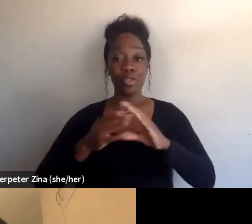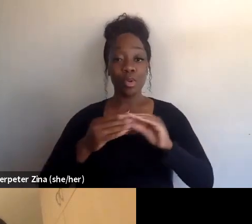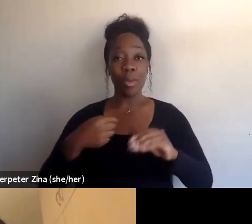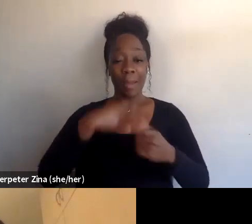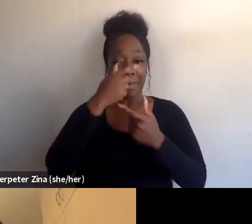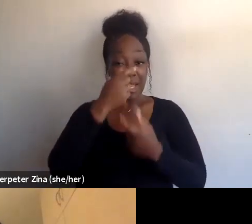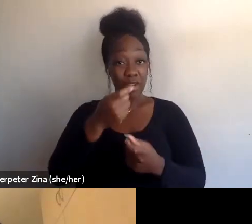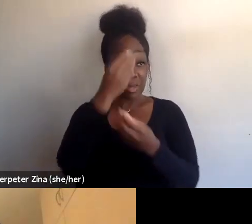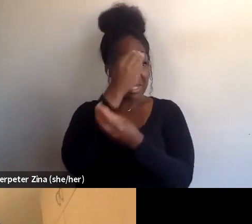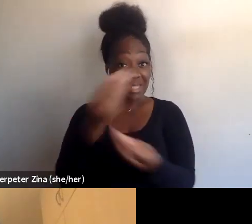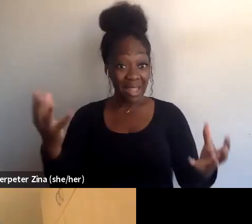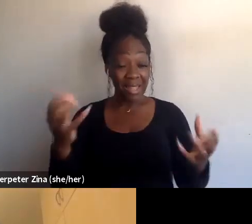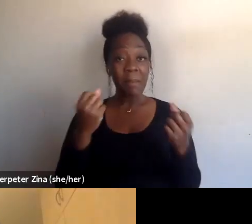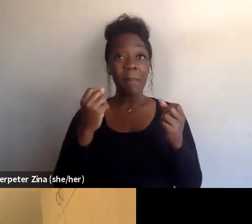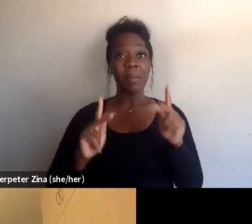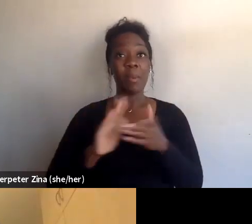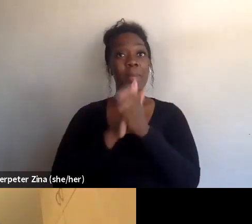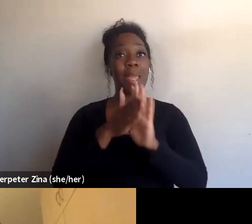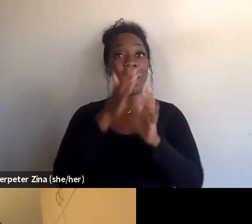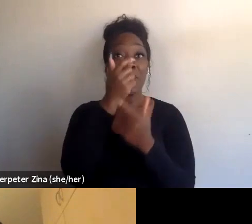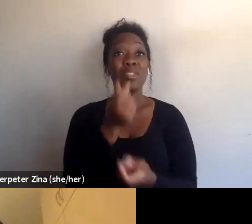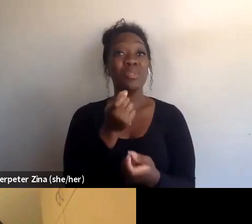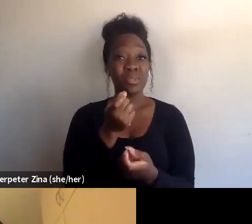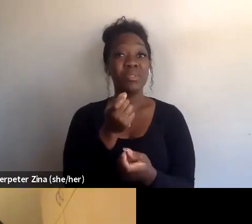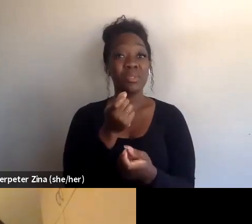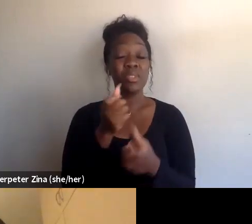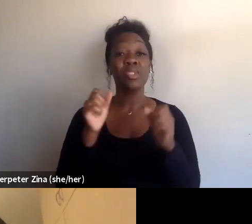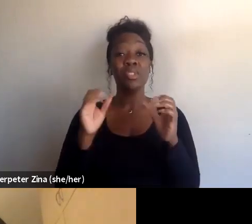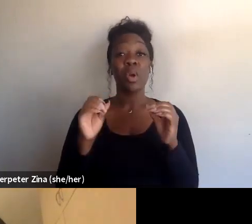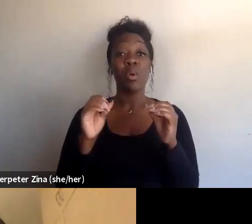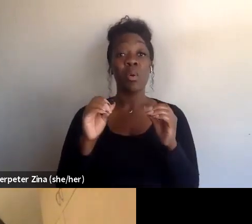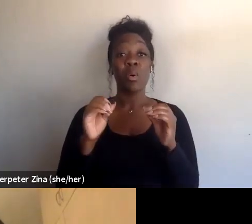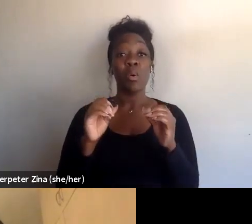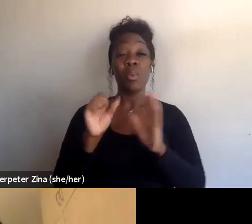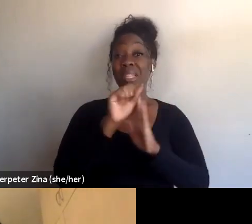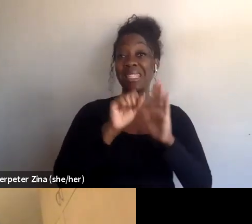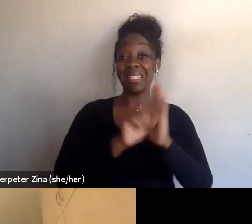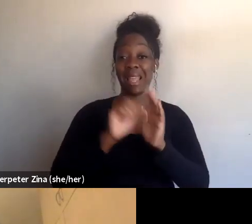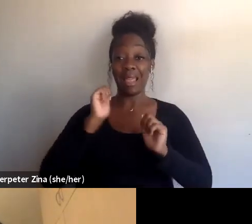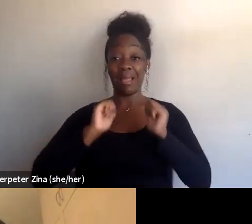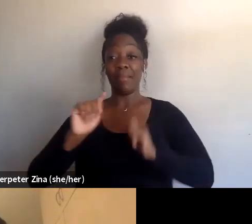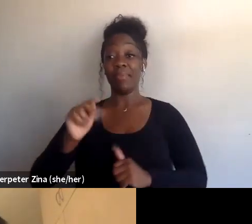So from there state theater approached me and gave me an opportunity to direct